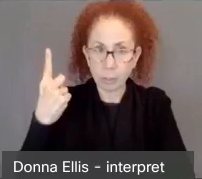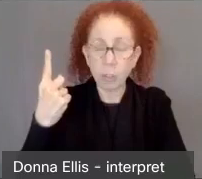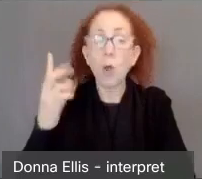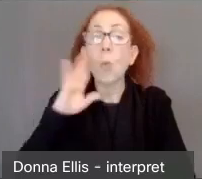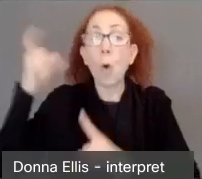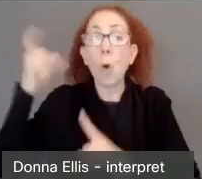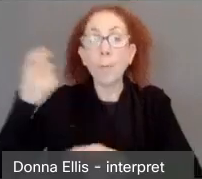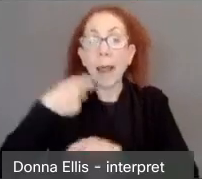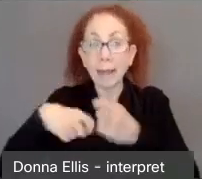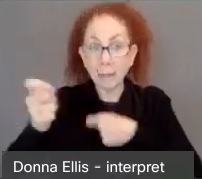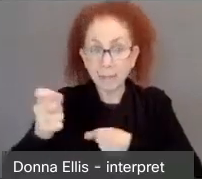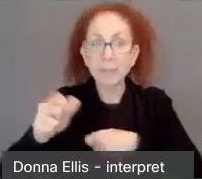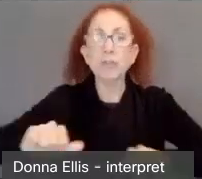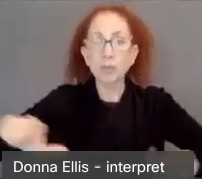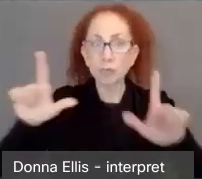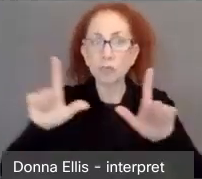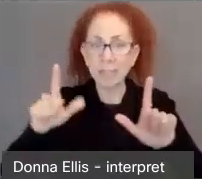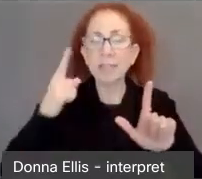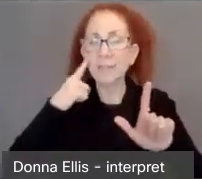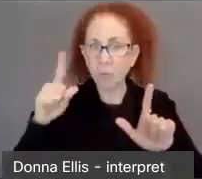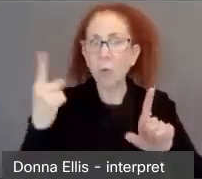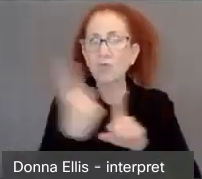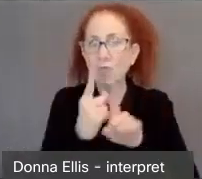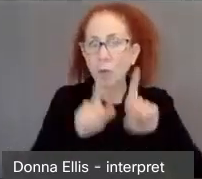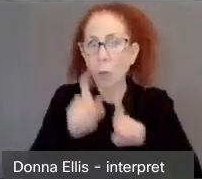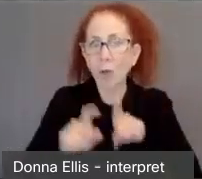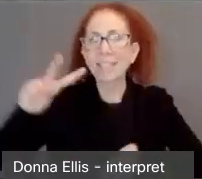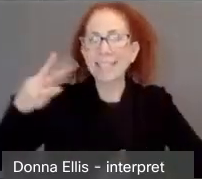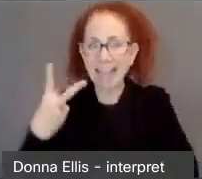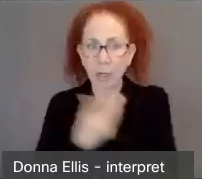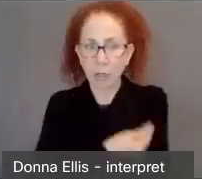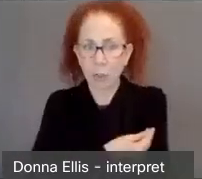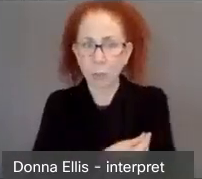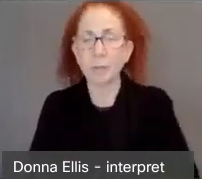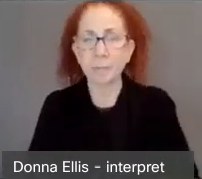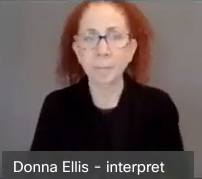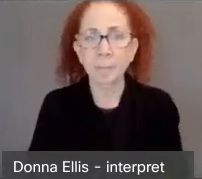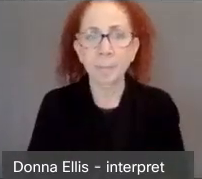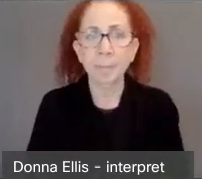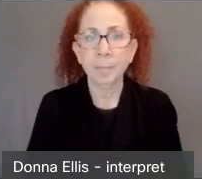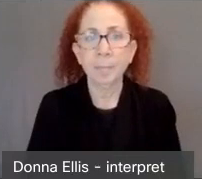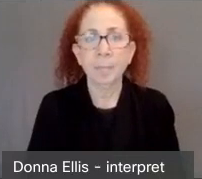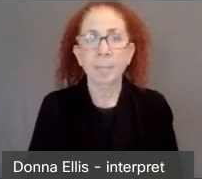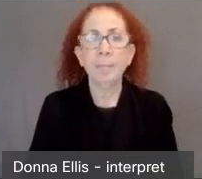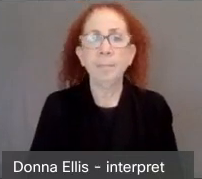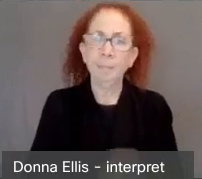take you through the regular questions to schedule a second dose appointment. As a